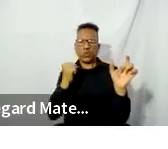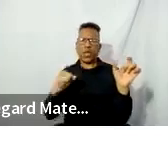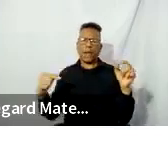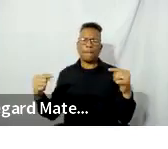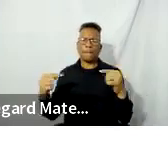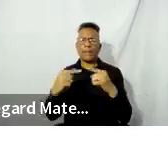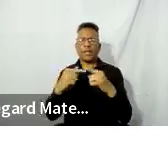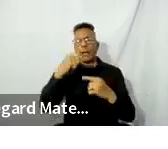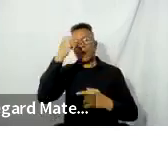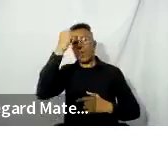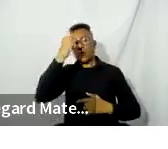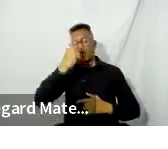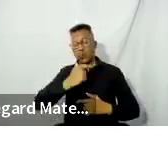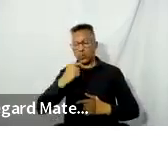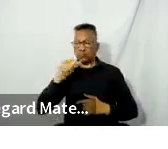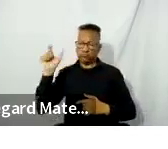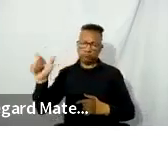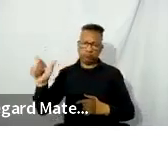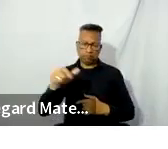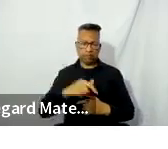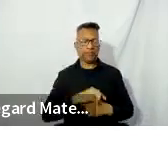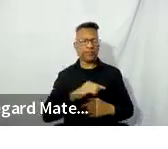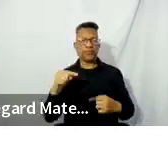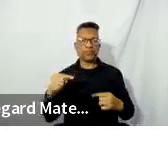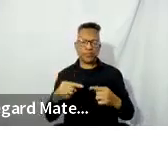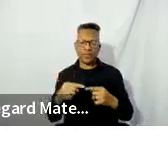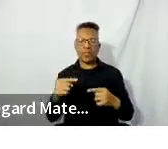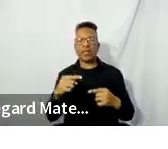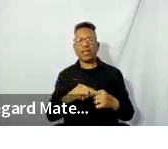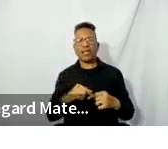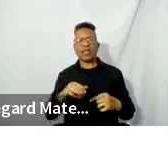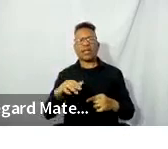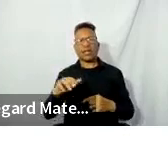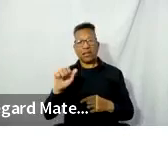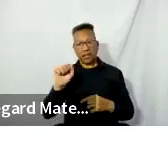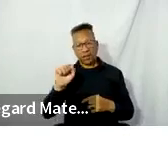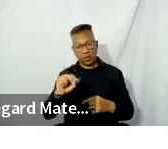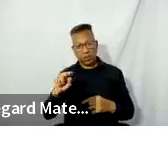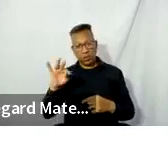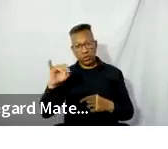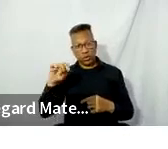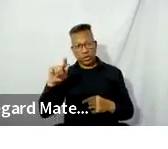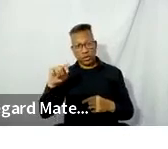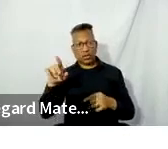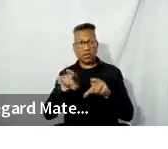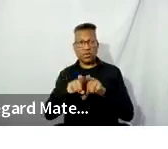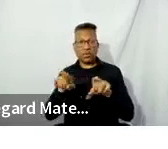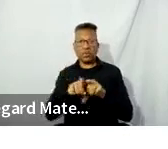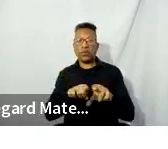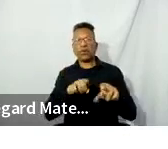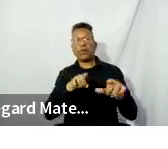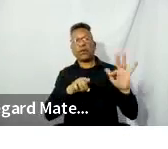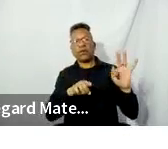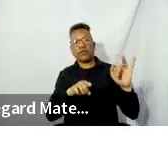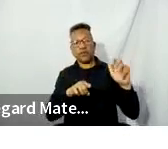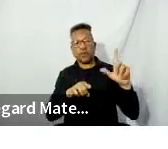Janet says: The power of the word Janet says: The power of the word over mental functions is based on the real power of the of the superior over the over the subordinate